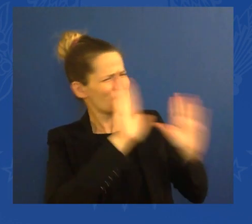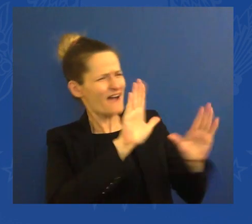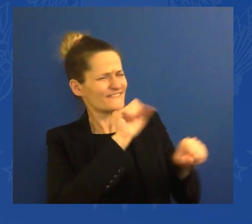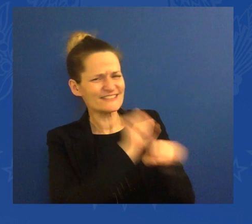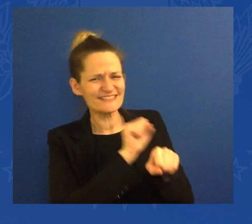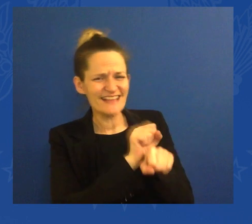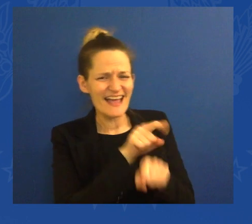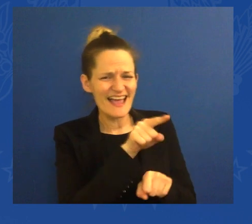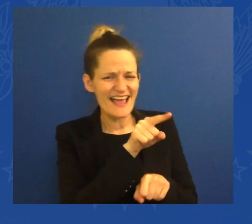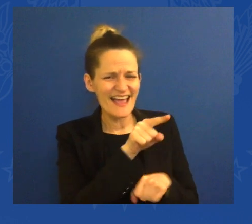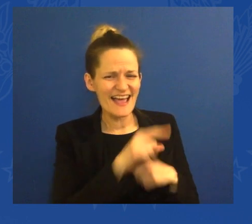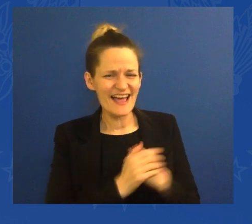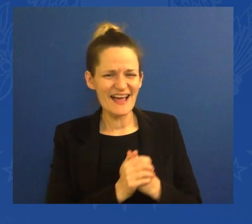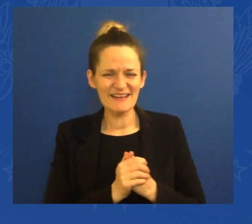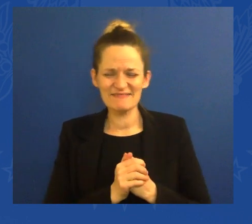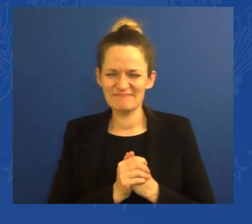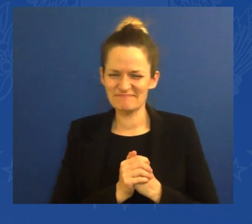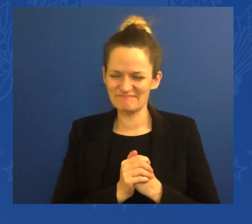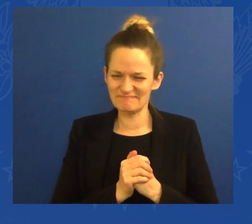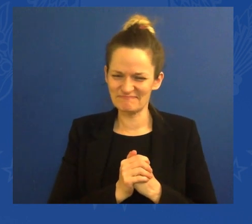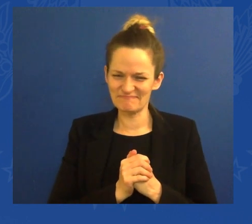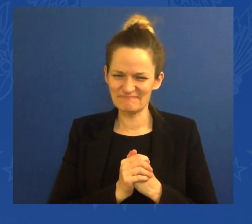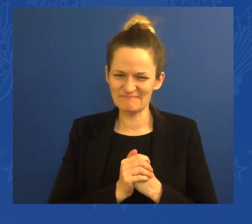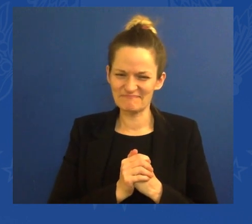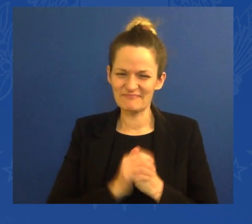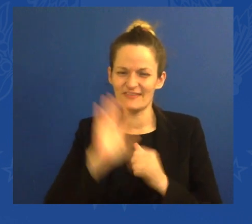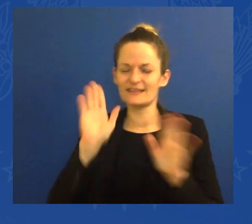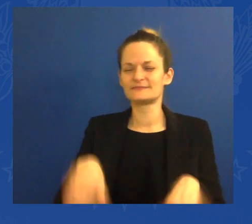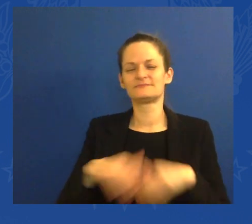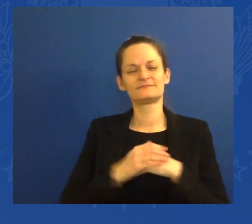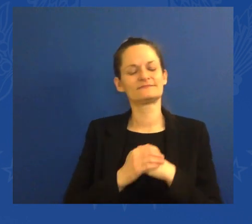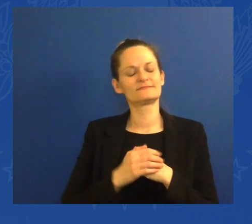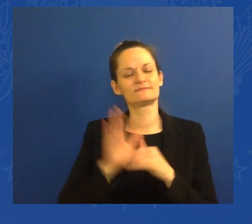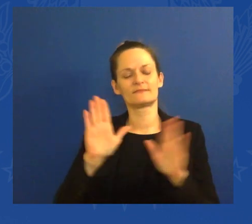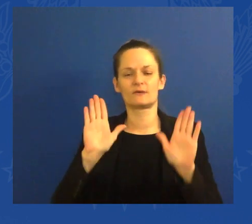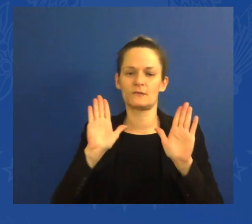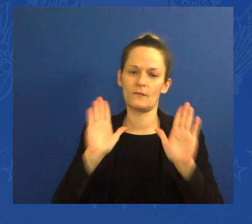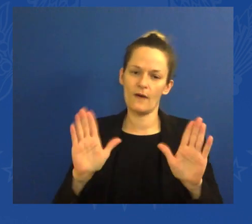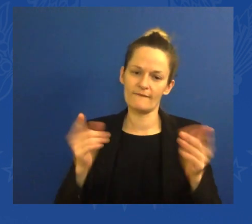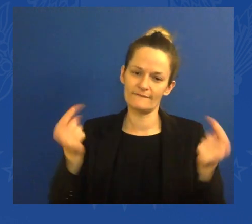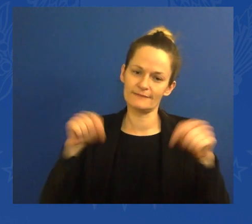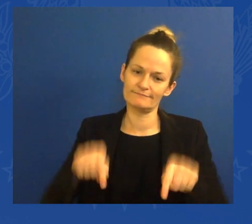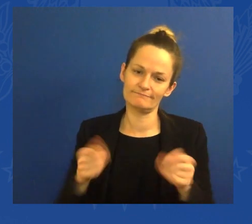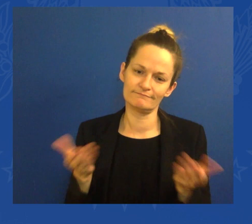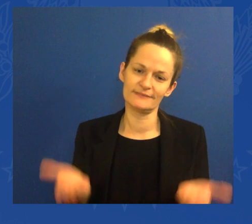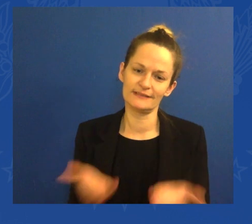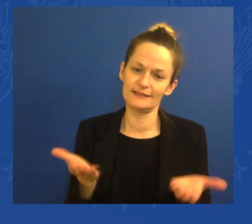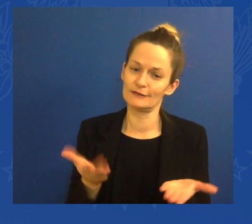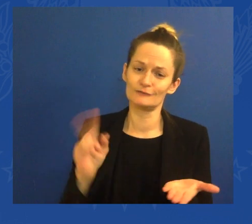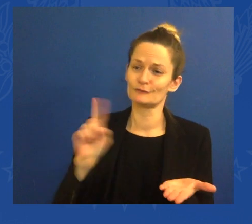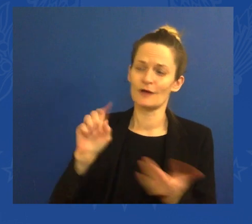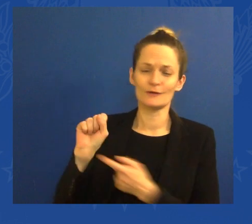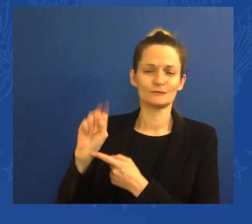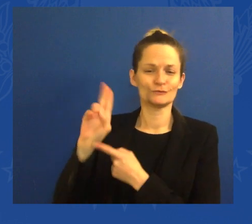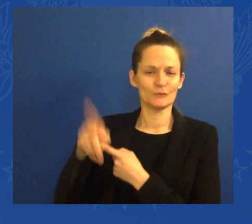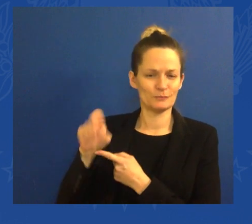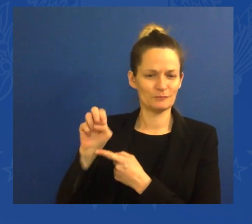You know, it's wonderful to be in superior and Duluth and places, that mean so much to Joe and me.